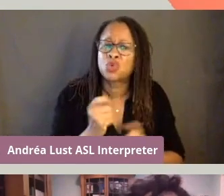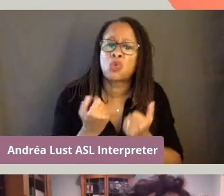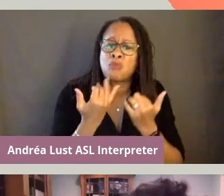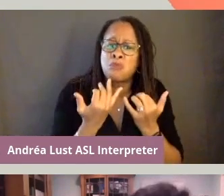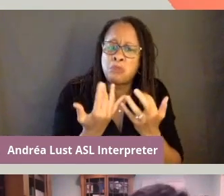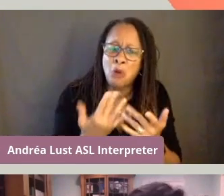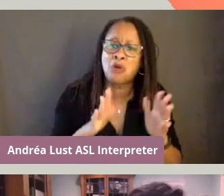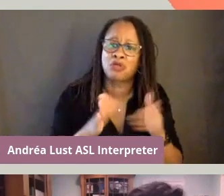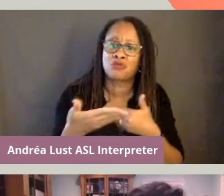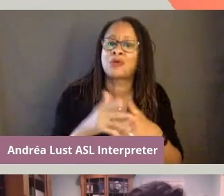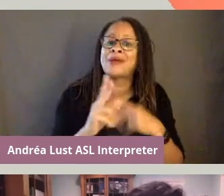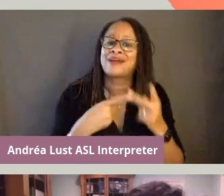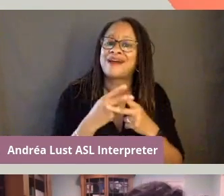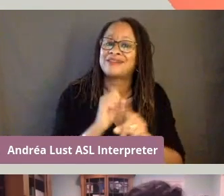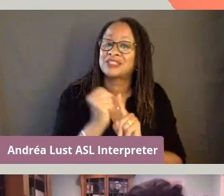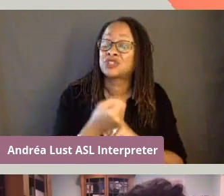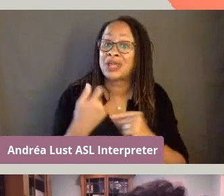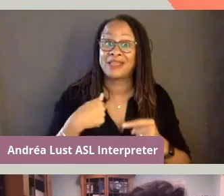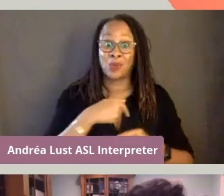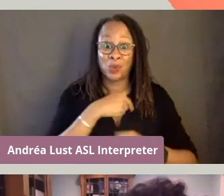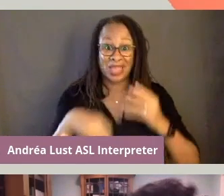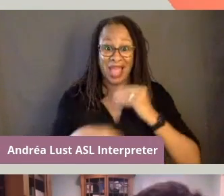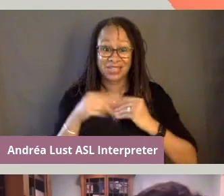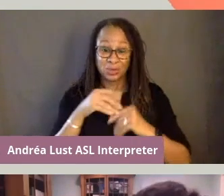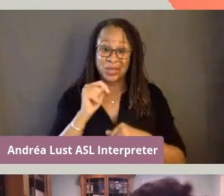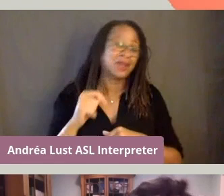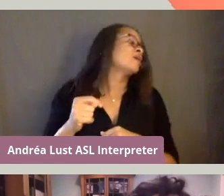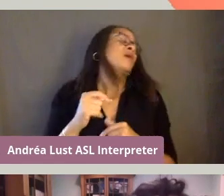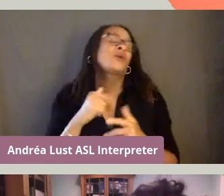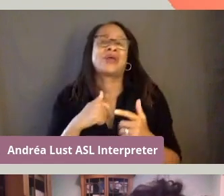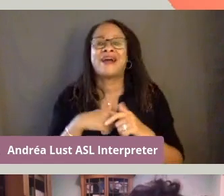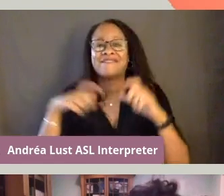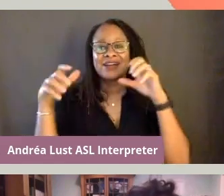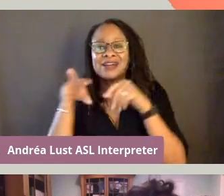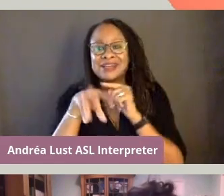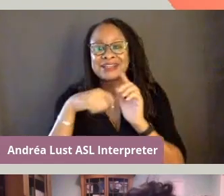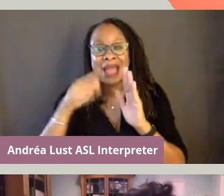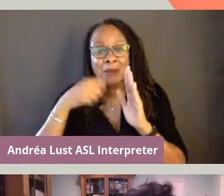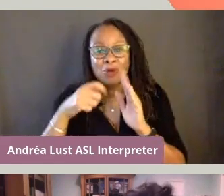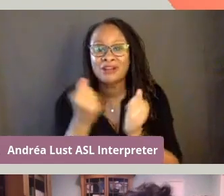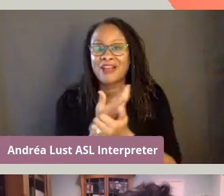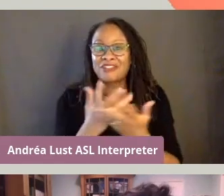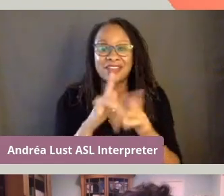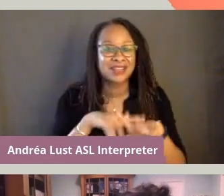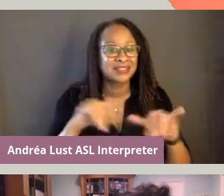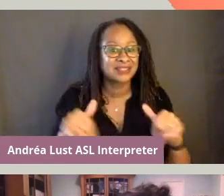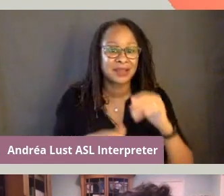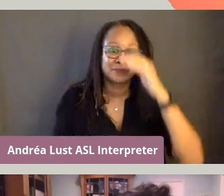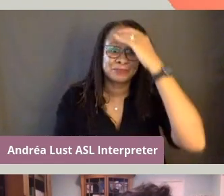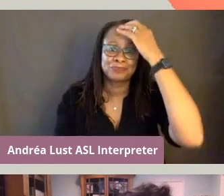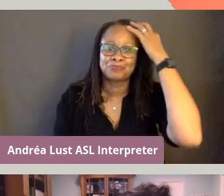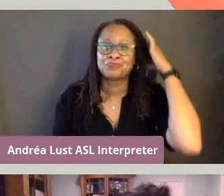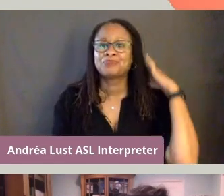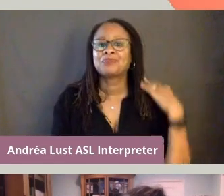And then we were in there as well, right? With a camera and. And it was just really sort of fraught.